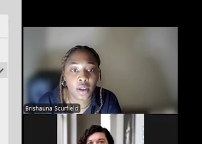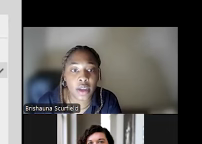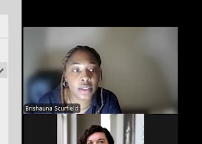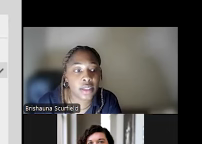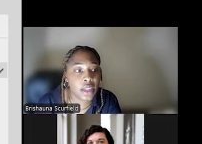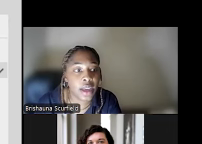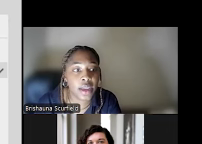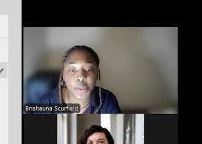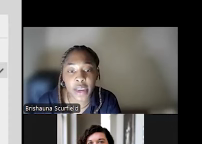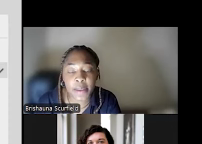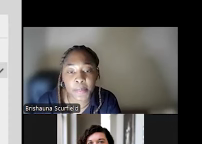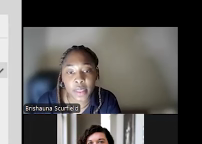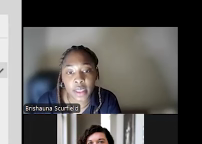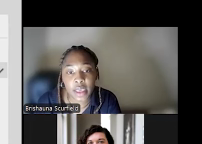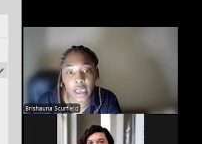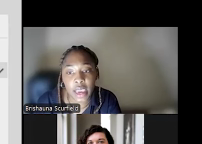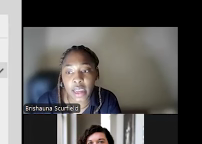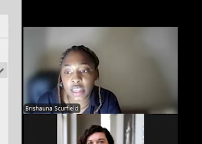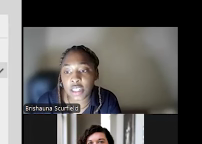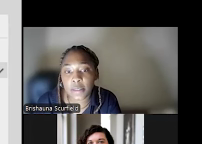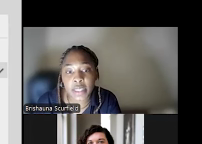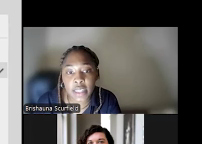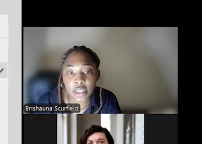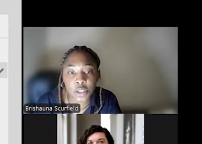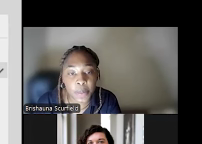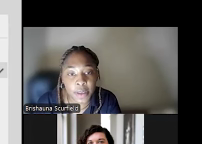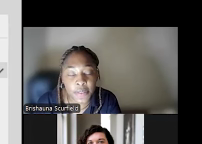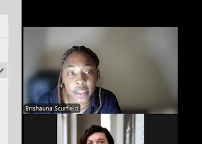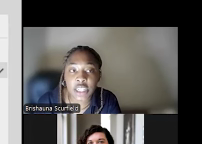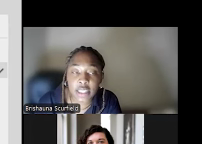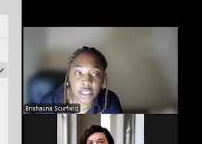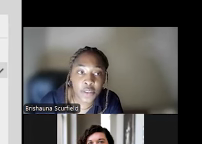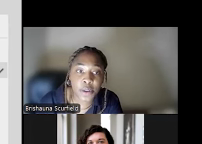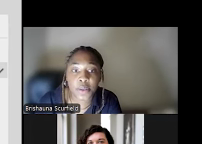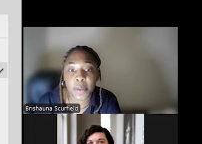on slide three. And it's just missing the descriptive. And just as if you were doing